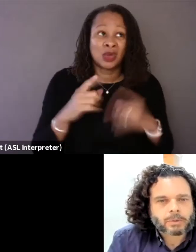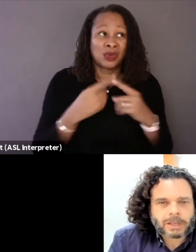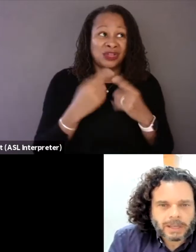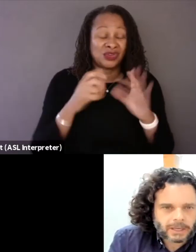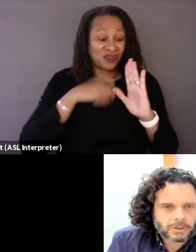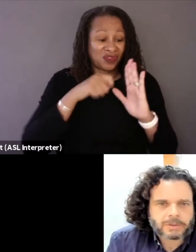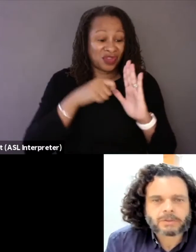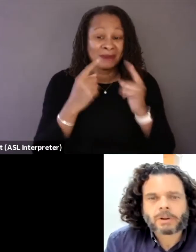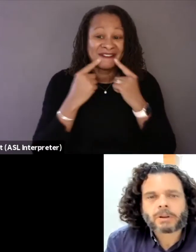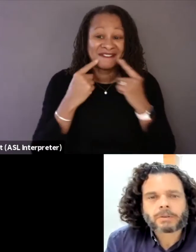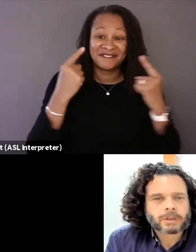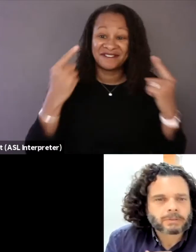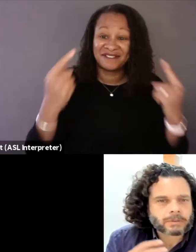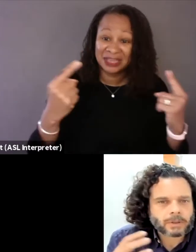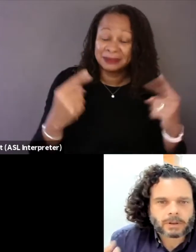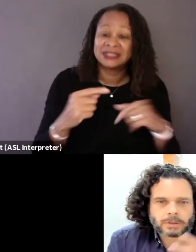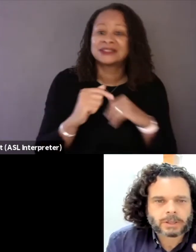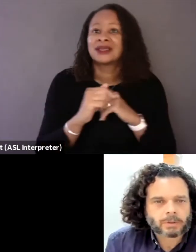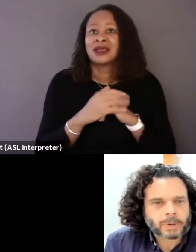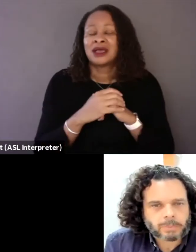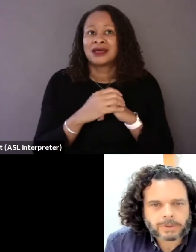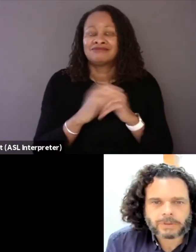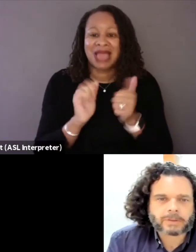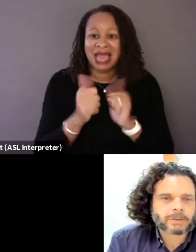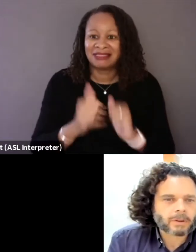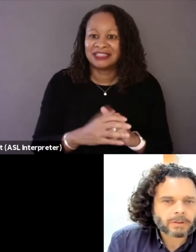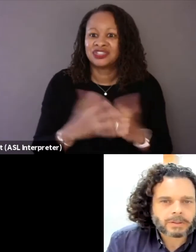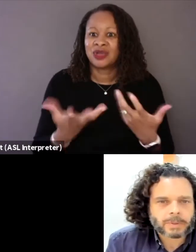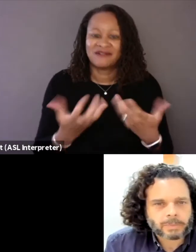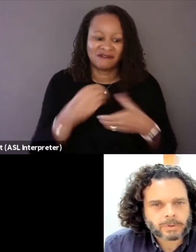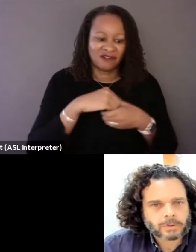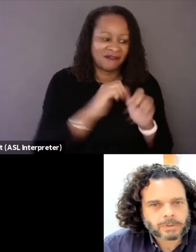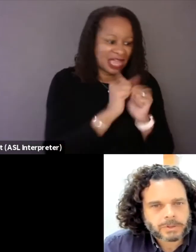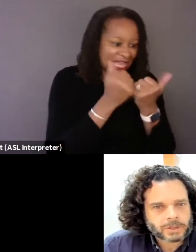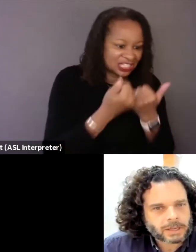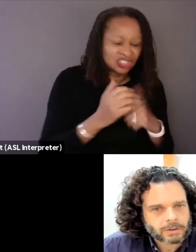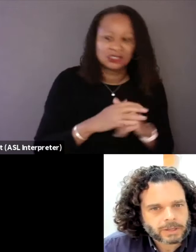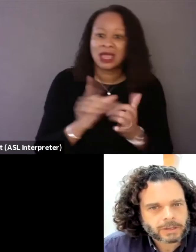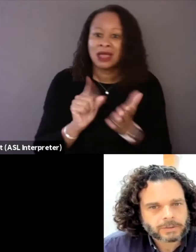when you get agents involved and, you know, publicists and all these people, especially nowadays,